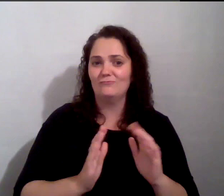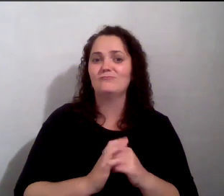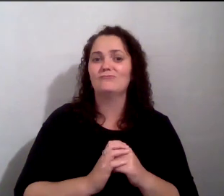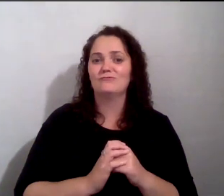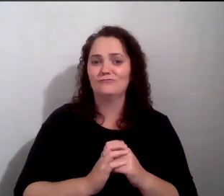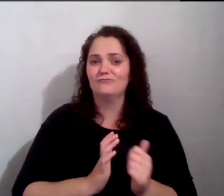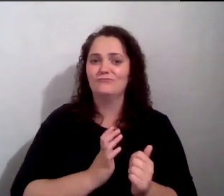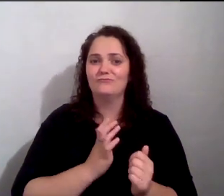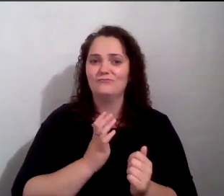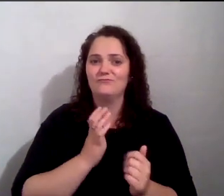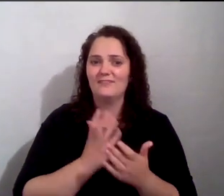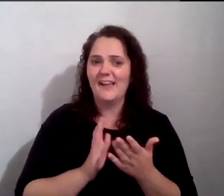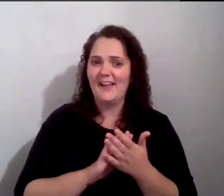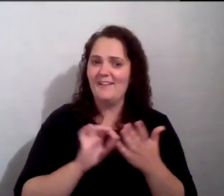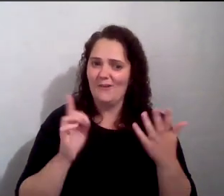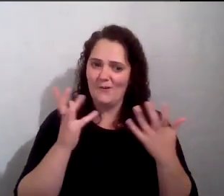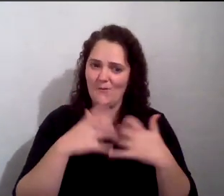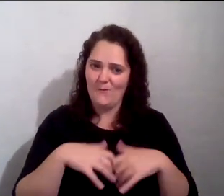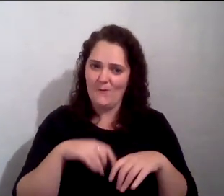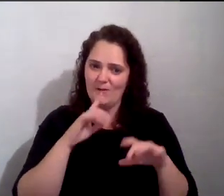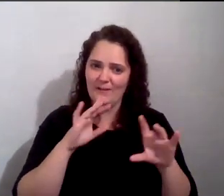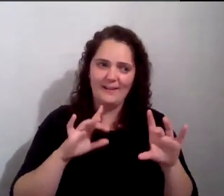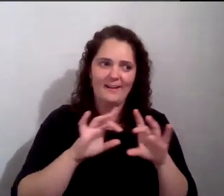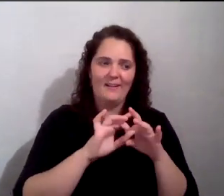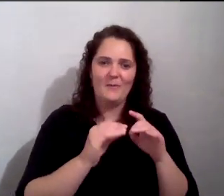parliament house and that must have been just a quite an